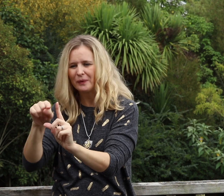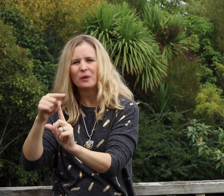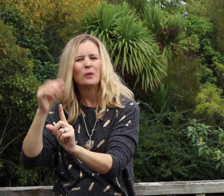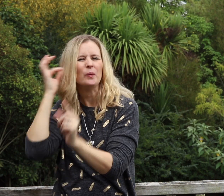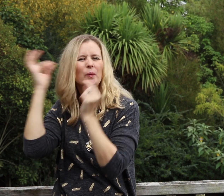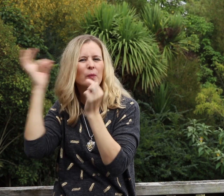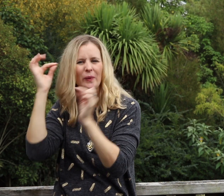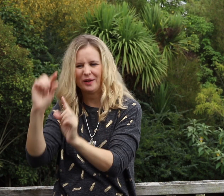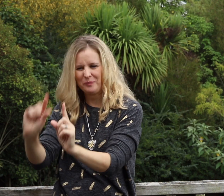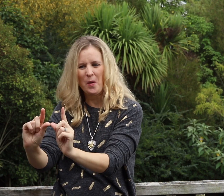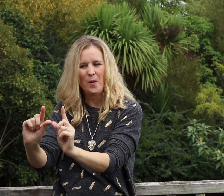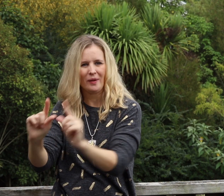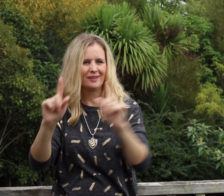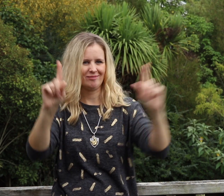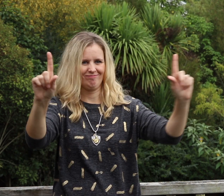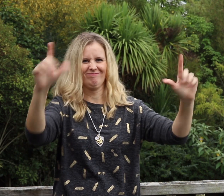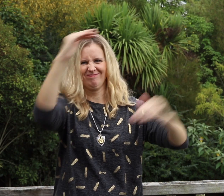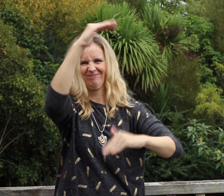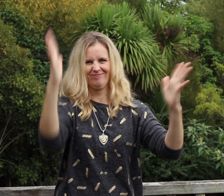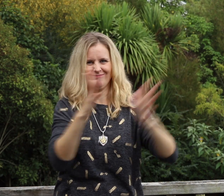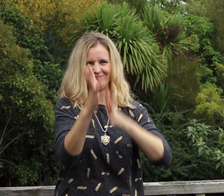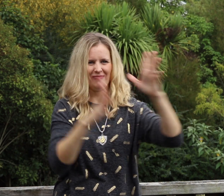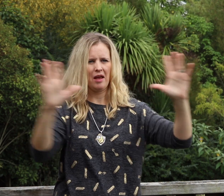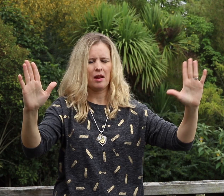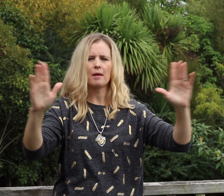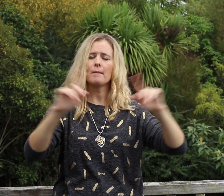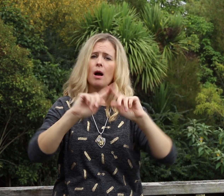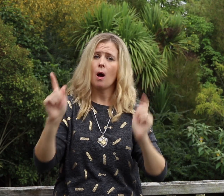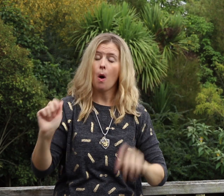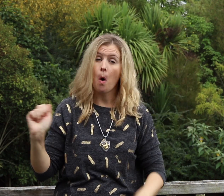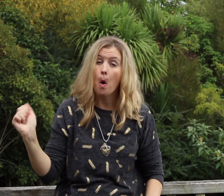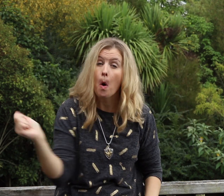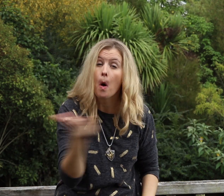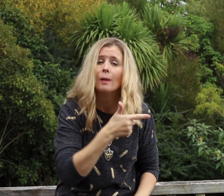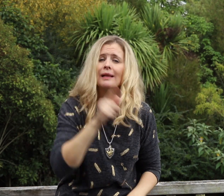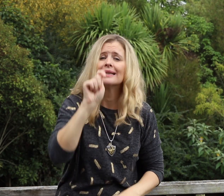in the switch between interpreter and the speaker on TV.